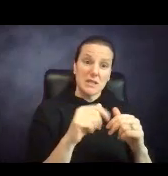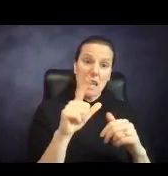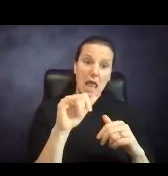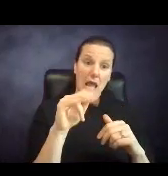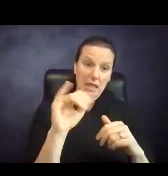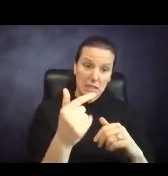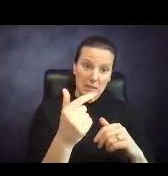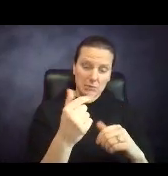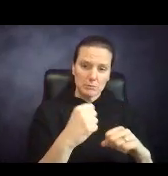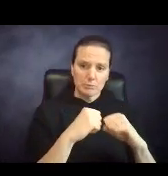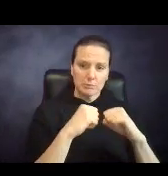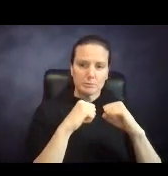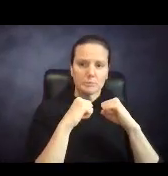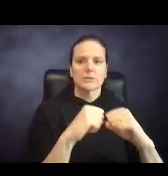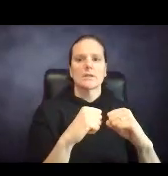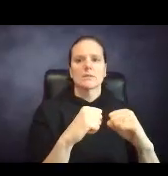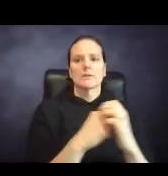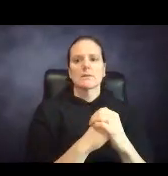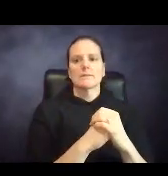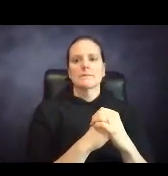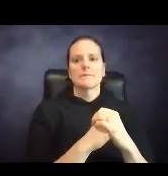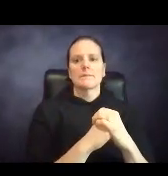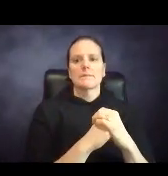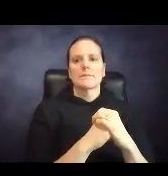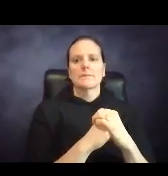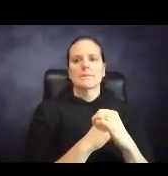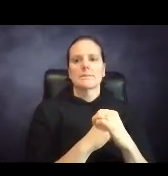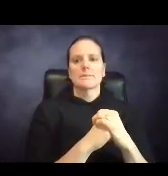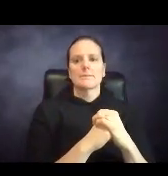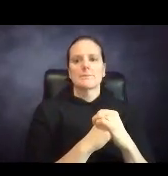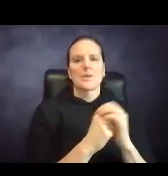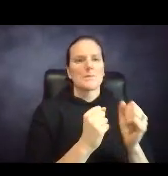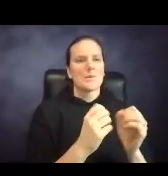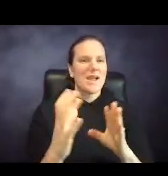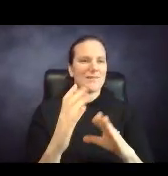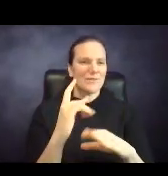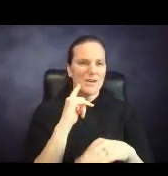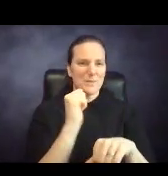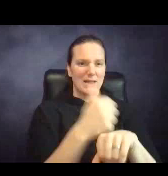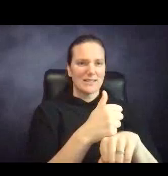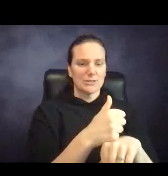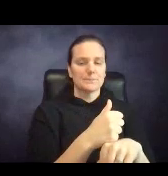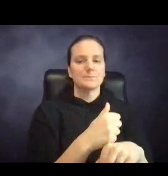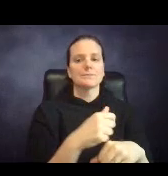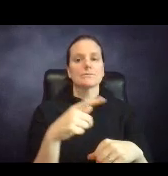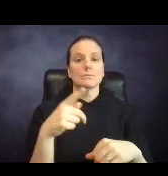protect pro preparing for implantation and then the progesterone keeps it there.